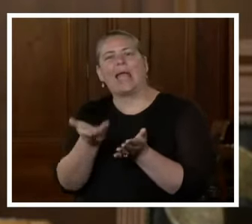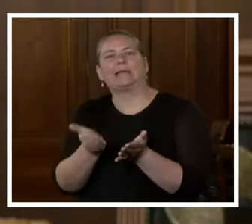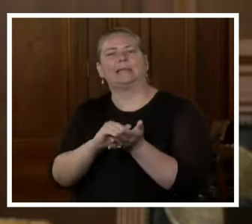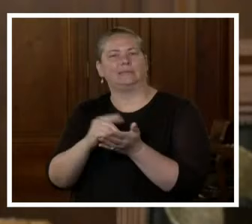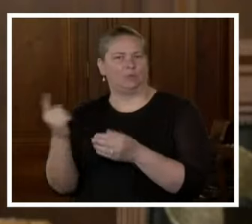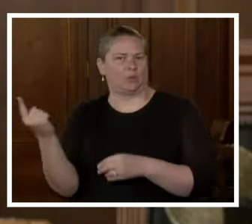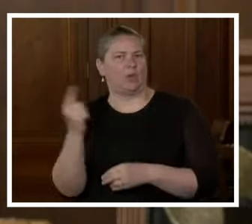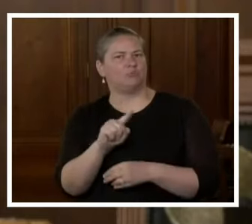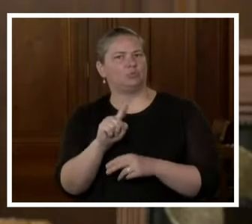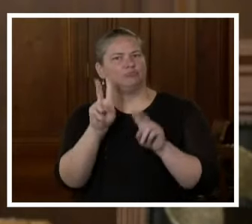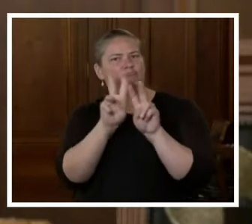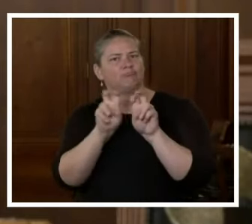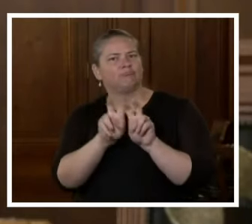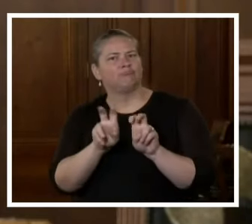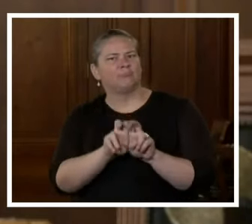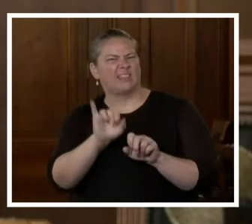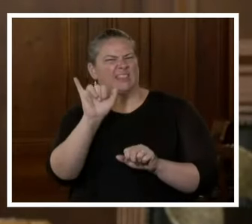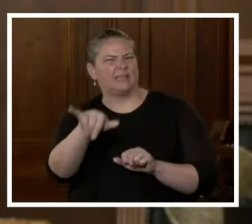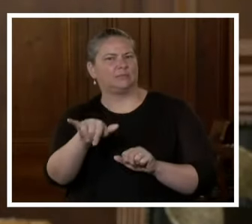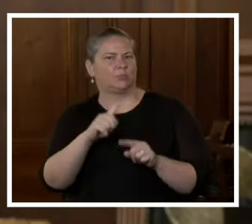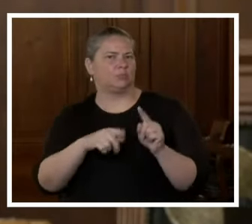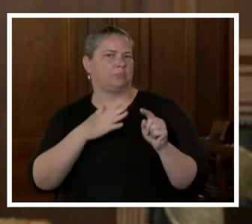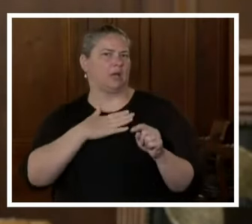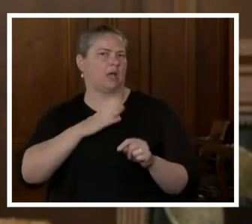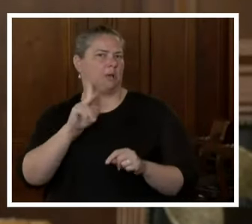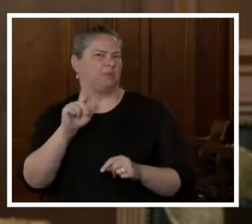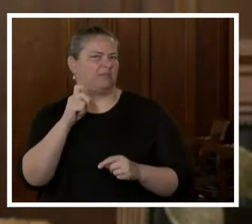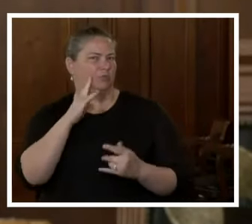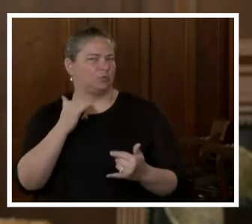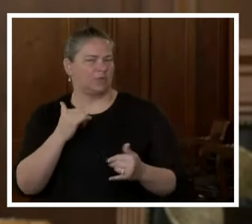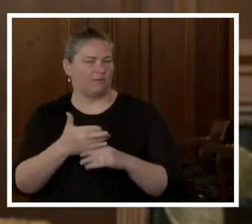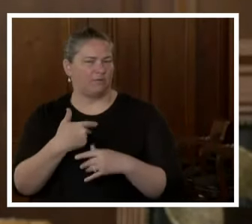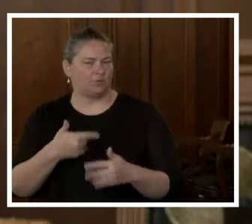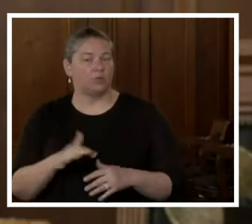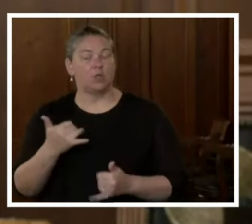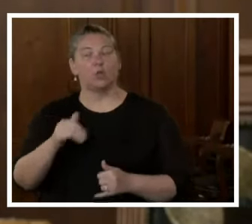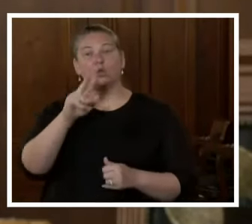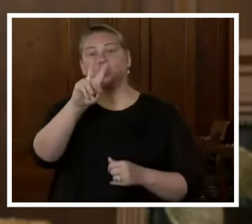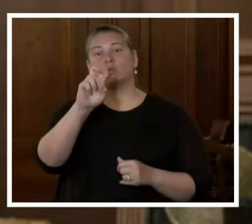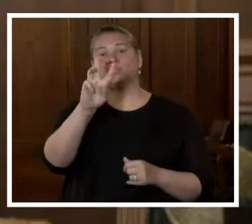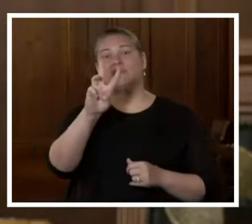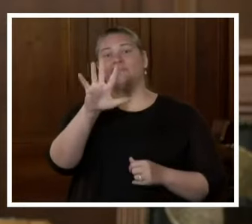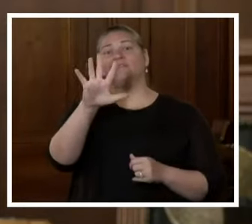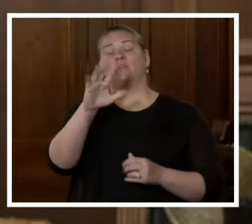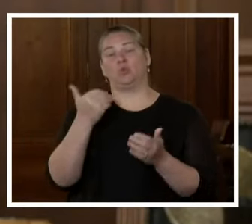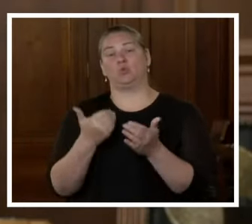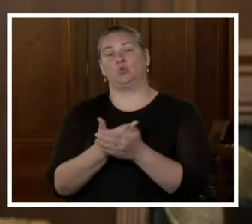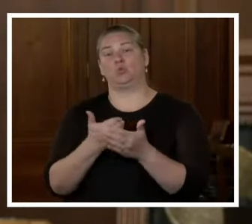WE'VE TALKED ABOUT TODAY, THAT THIS VIRUS STILL OUT THERE AND SPREADING.